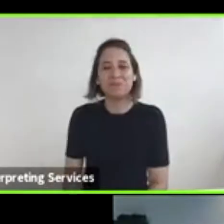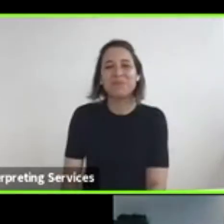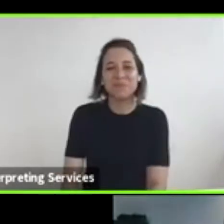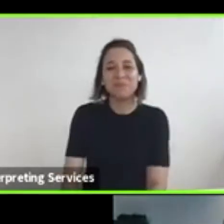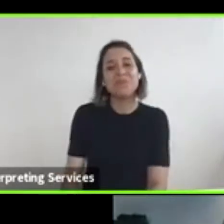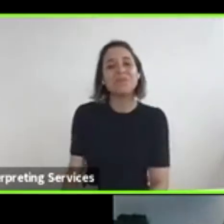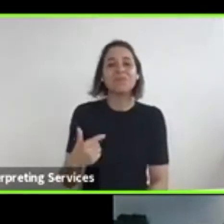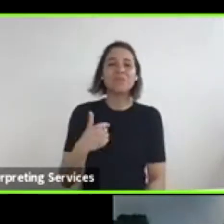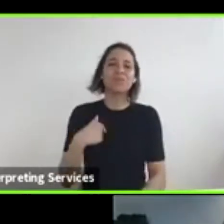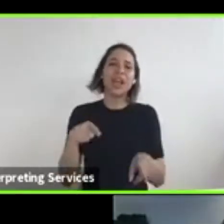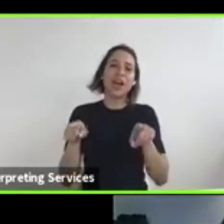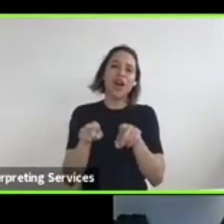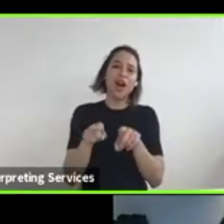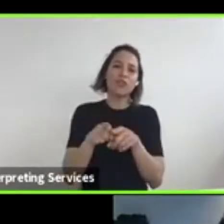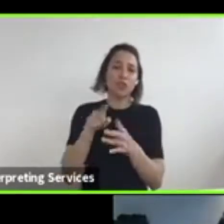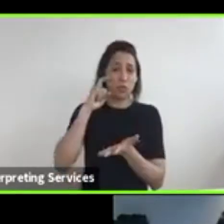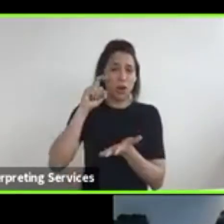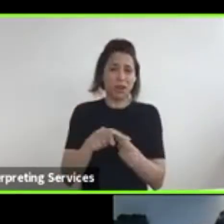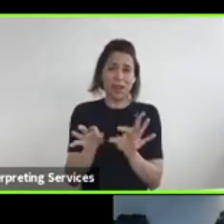IS A PLACE OF STRUGGLE, SO I THINK THAT TODAY, ESPECIALLY